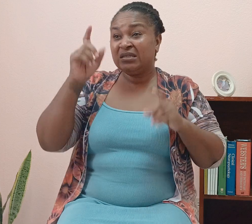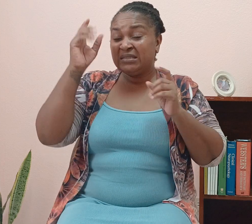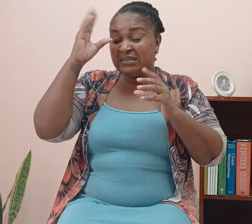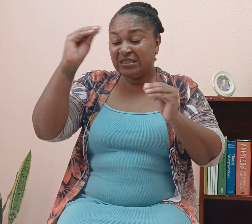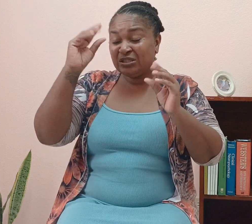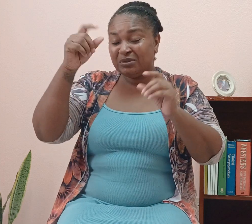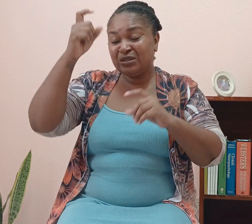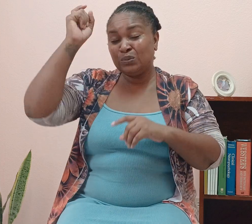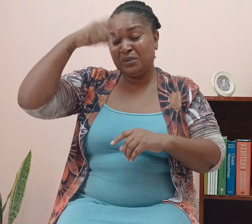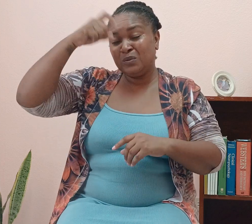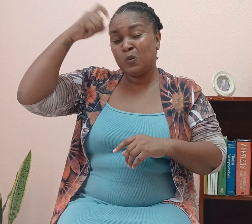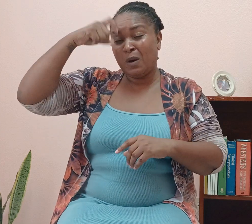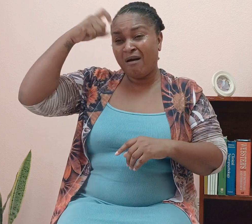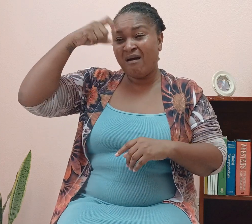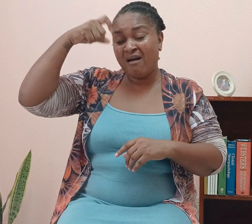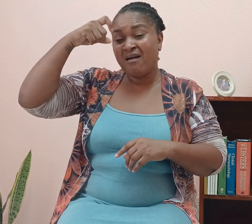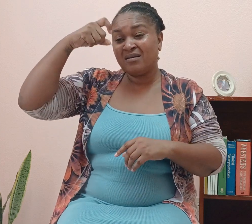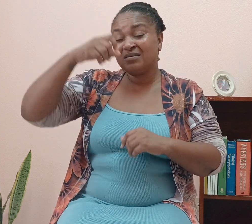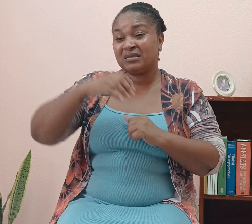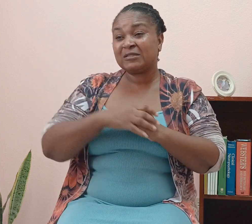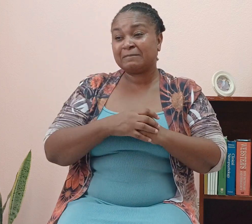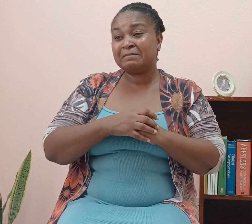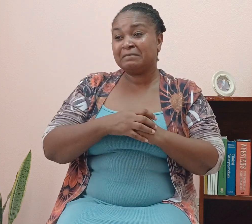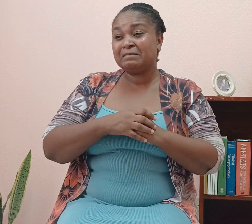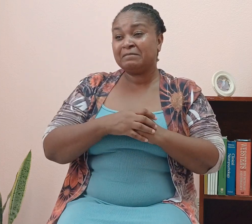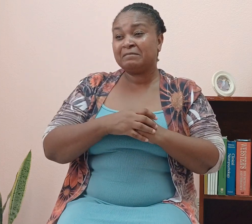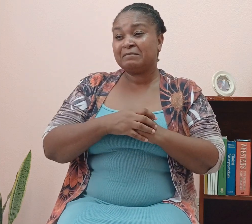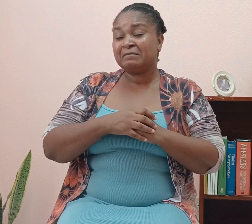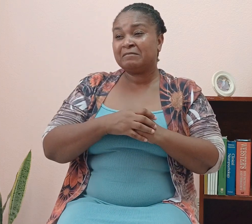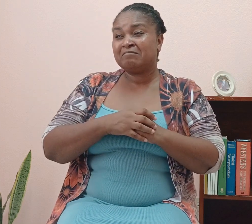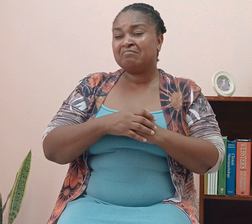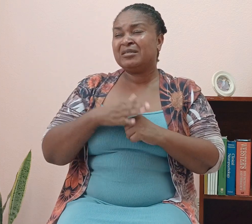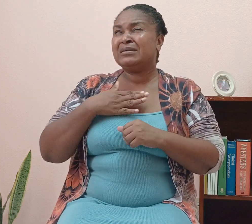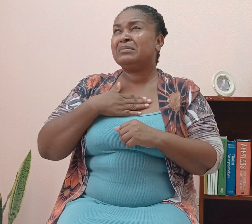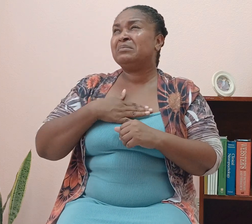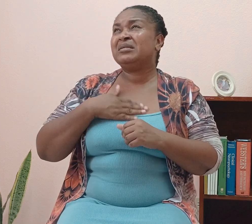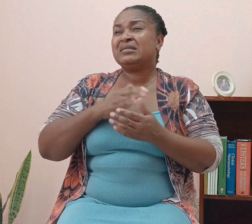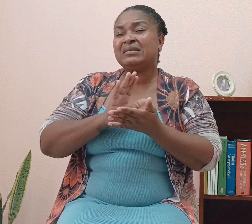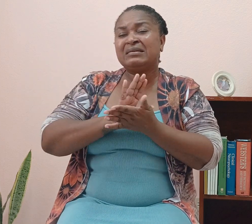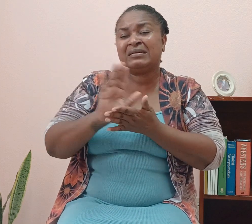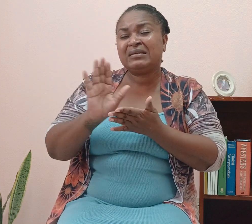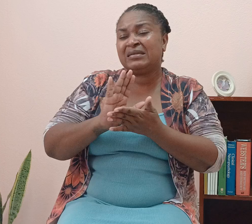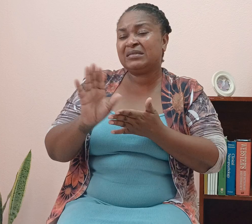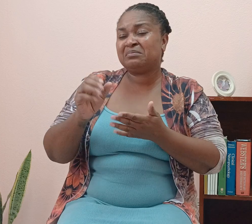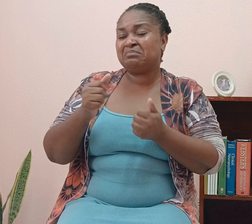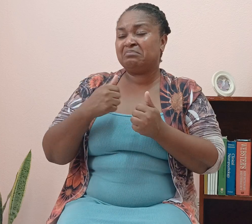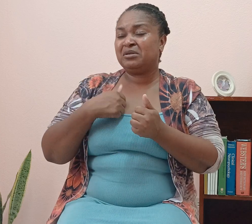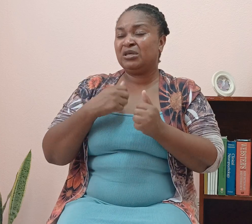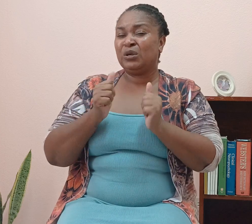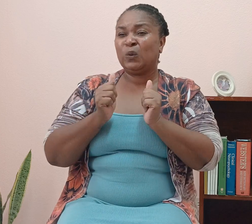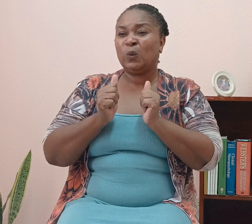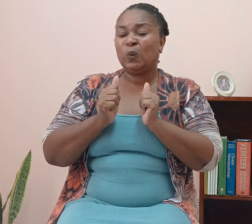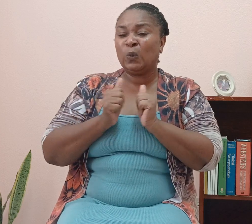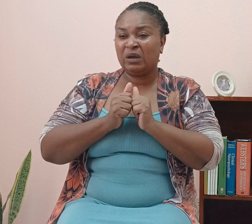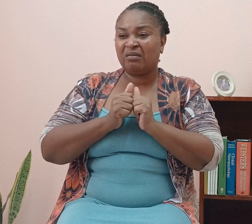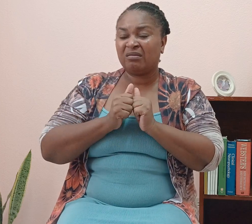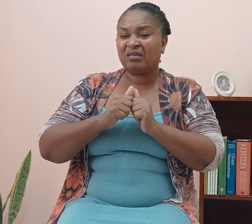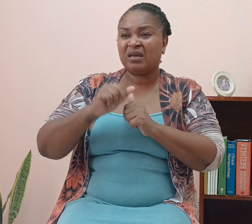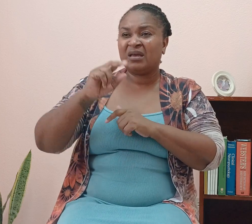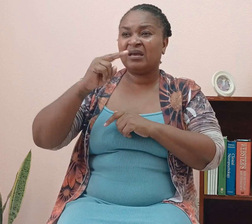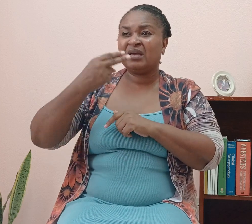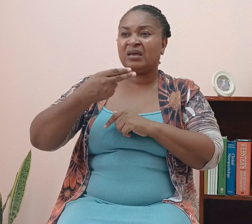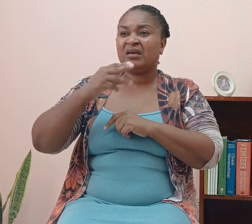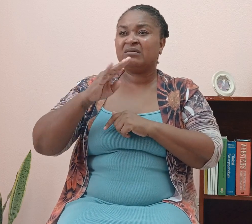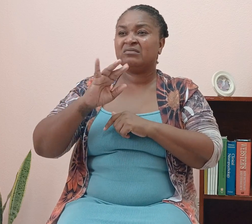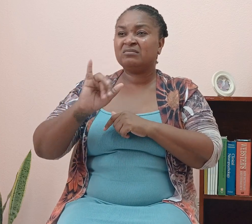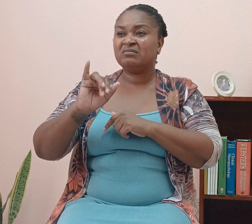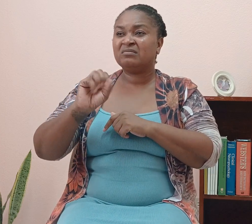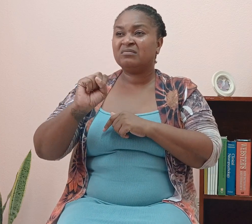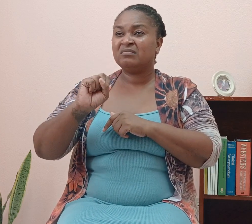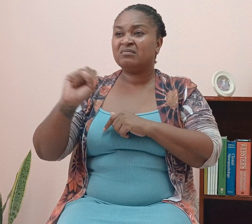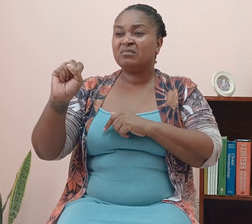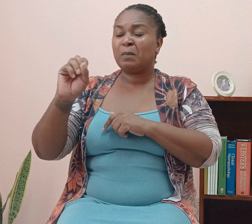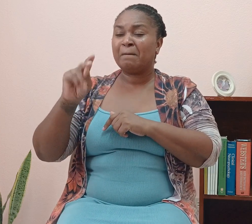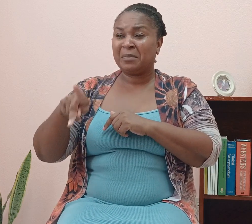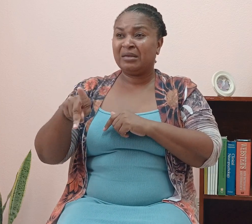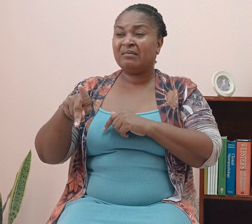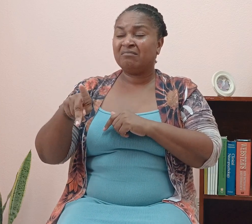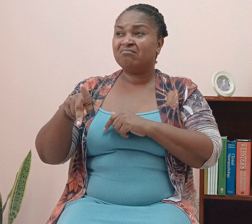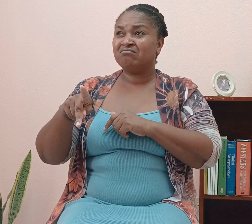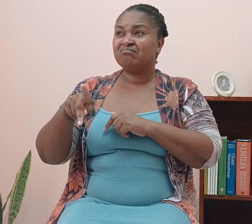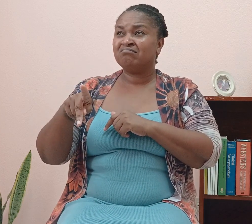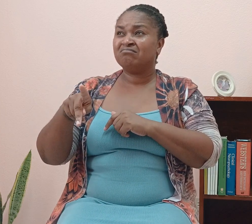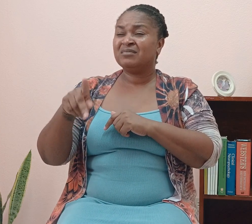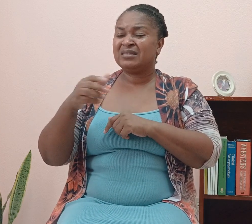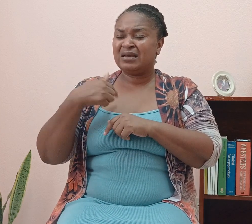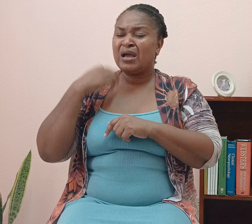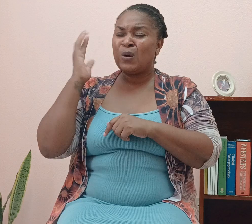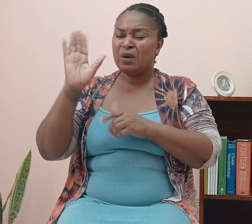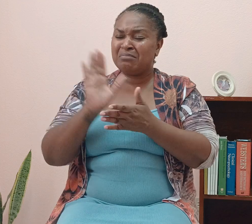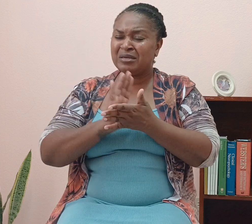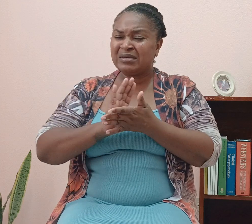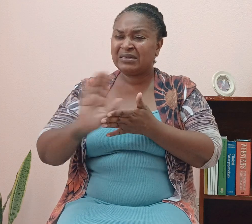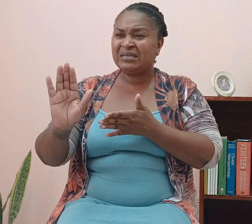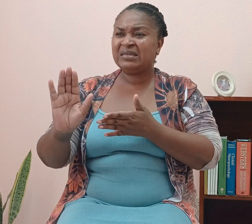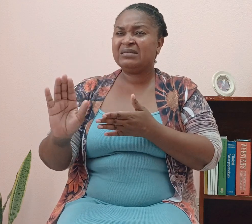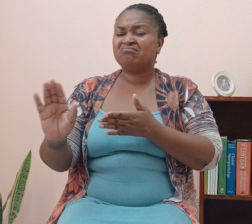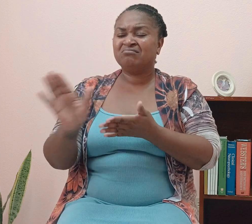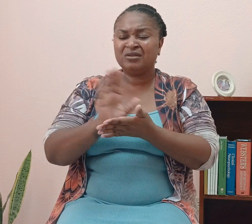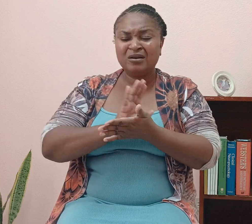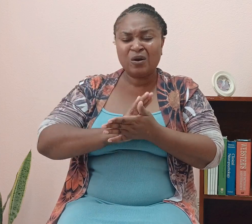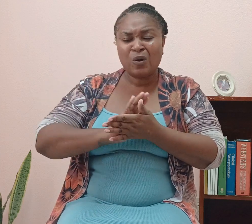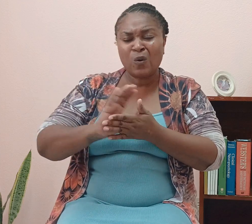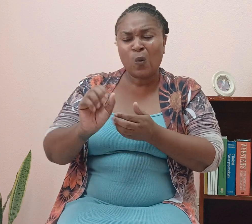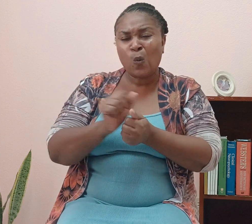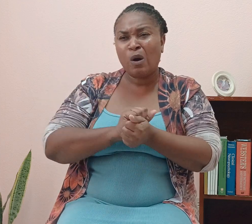7 Cleanse me with hyssop, and I will be clean; wash me, and I will be whiter than snow.